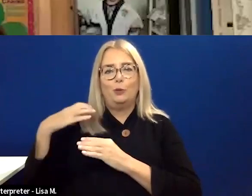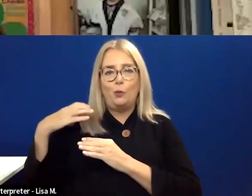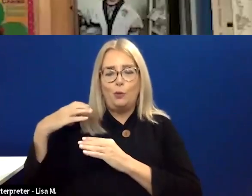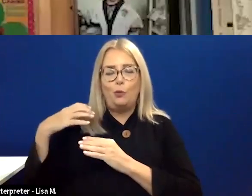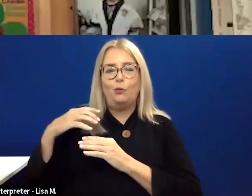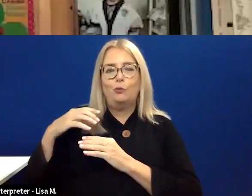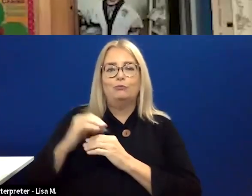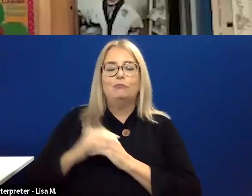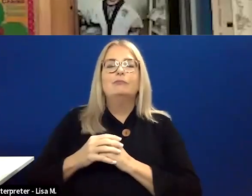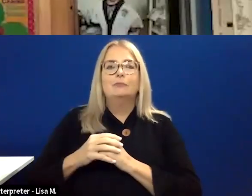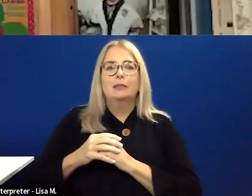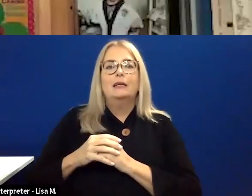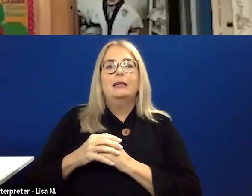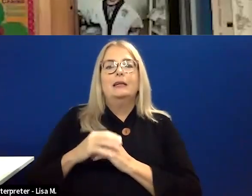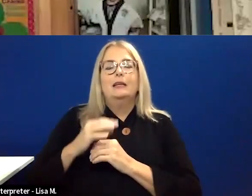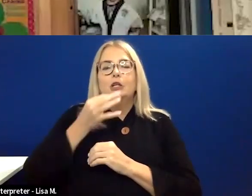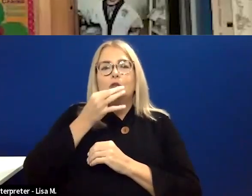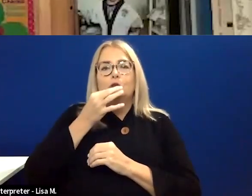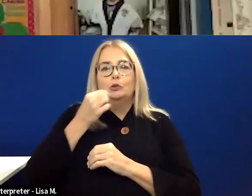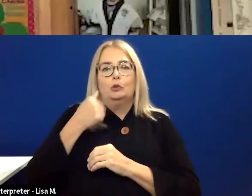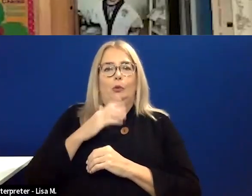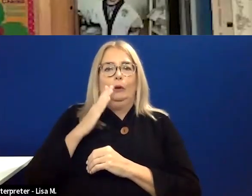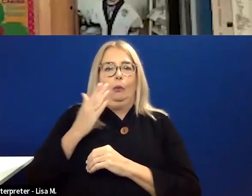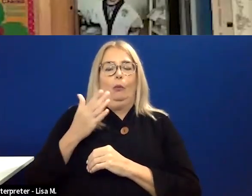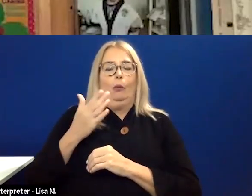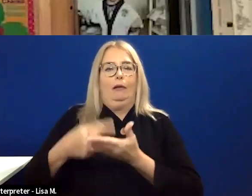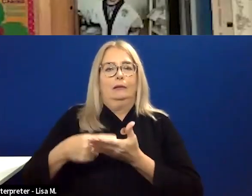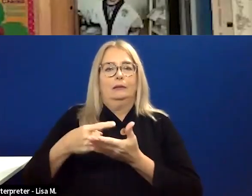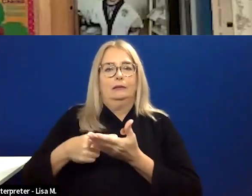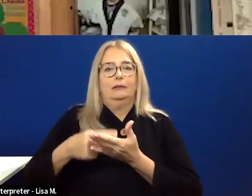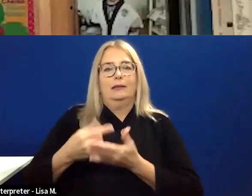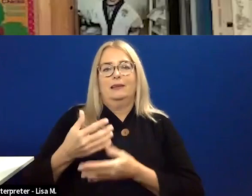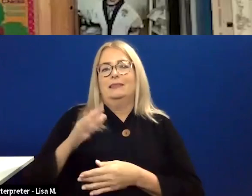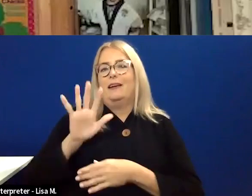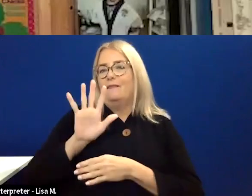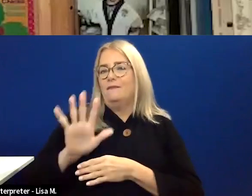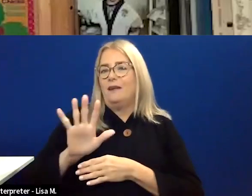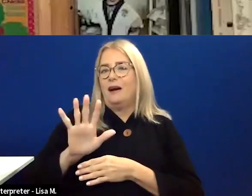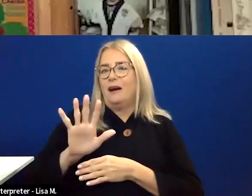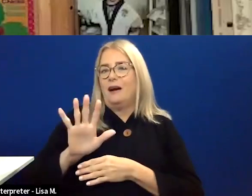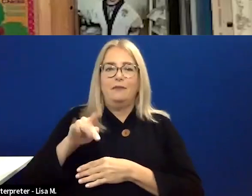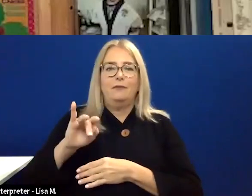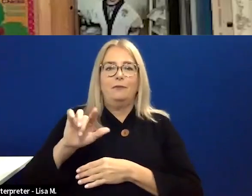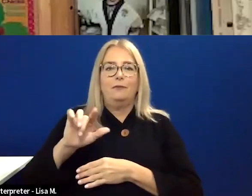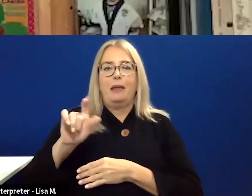Five Pillars that came out of the National Reading Panel report and I lived that as a Reading Coach